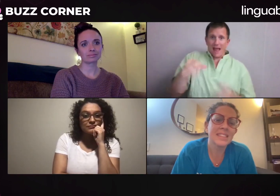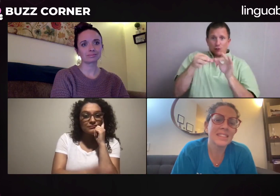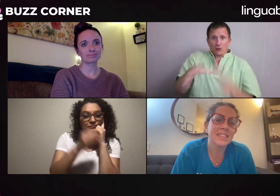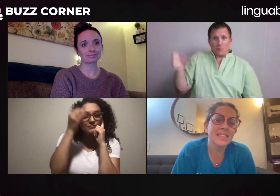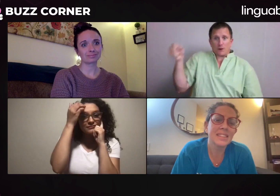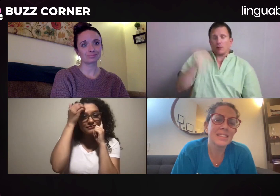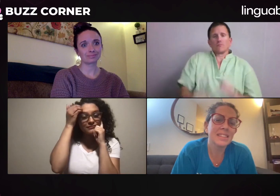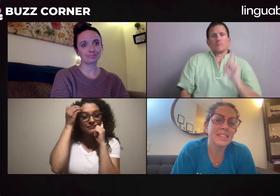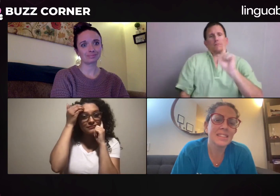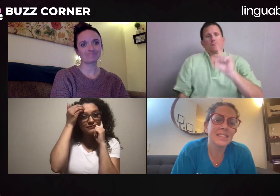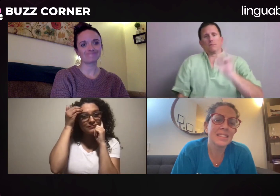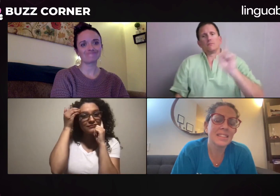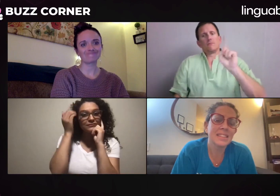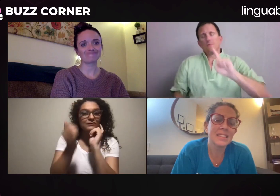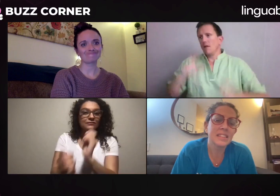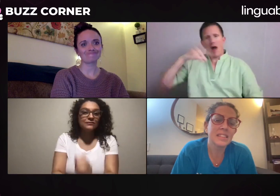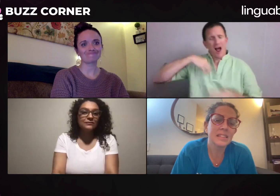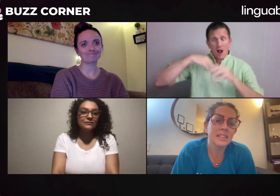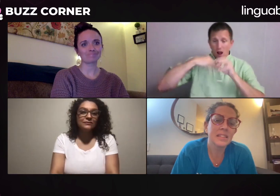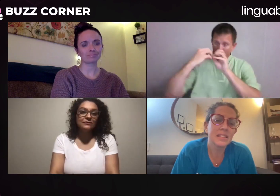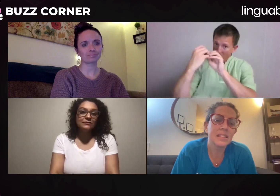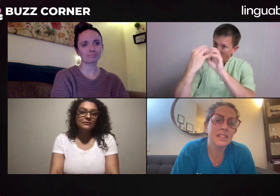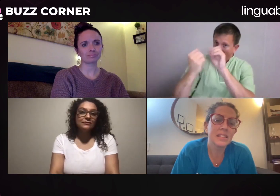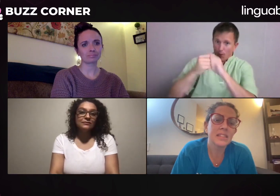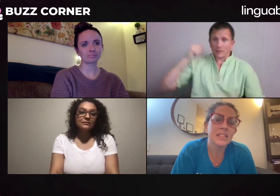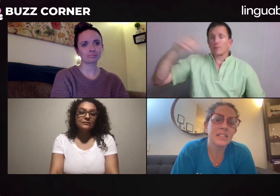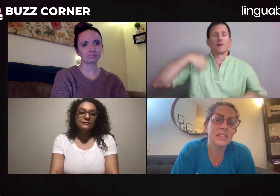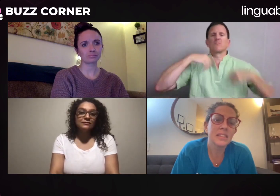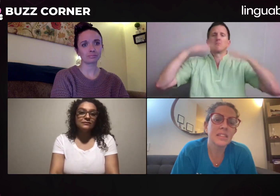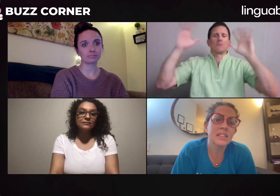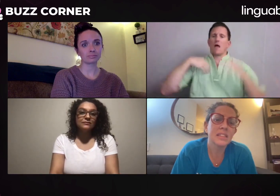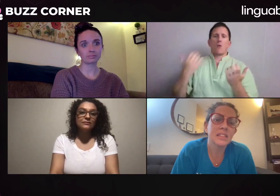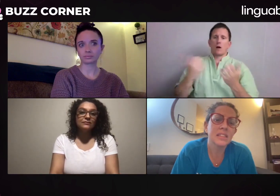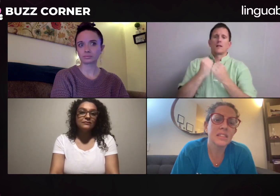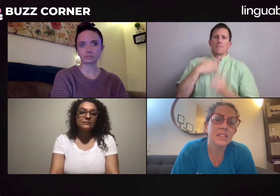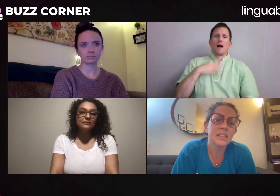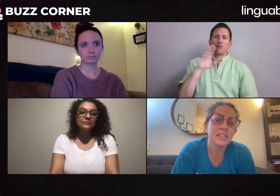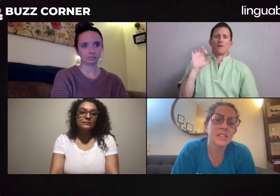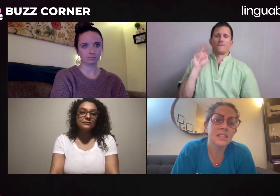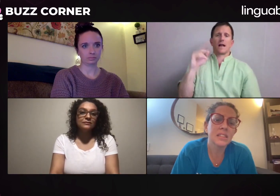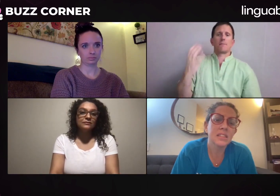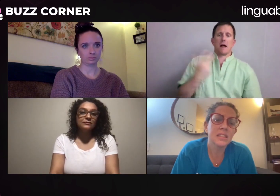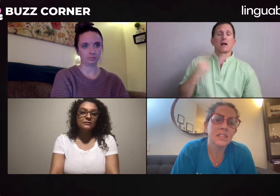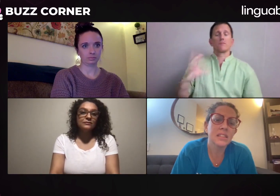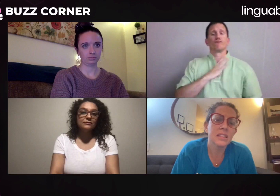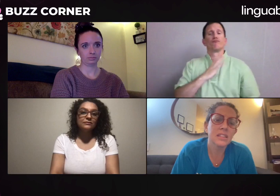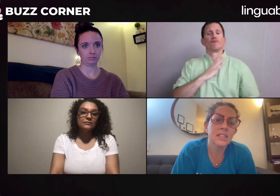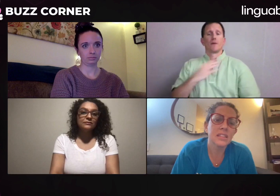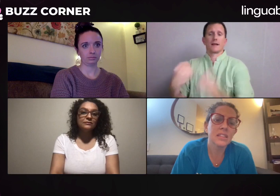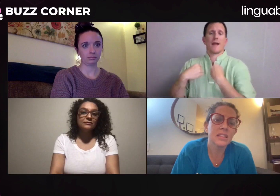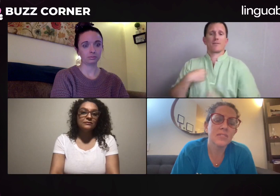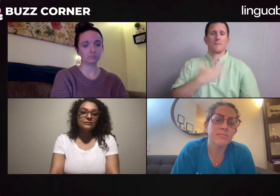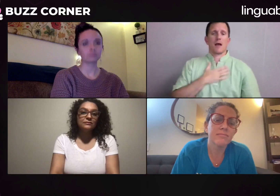Mm hmm. And so I went back and forth at the venue and I was like, okay, you know what? I want a refund. So they gave me a refund.